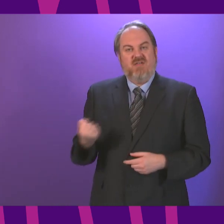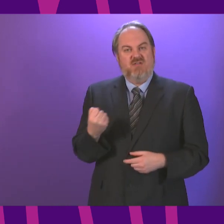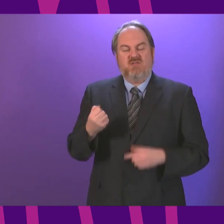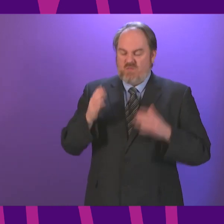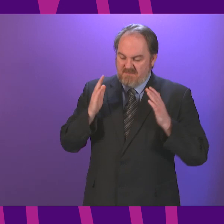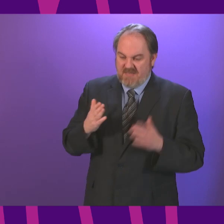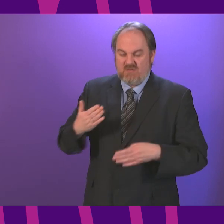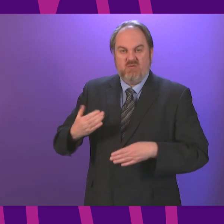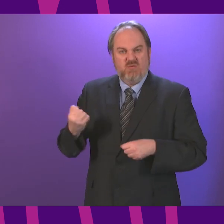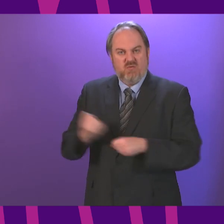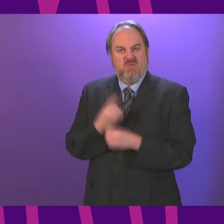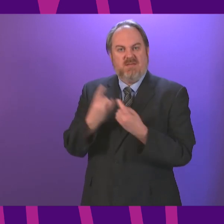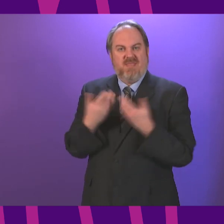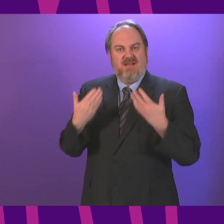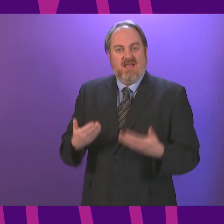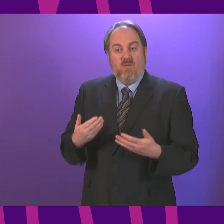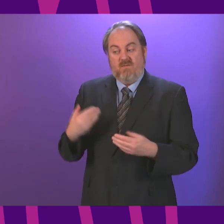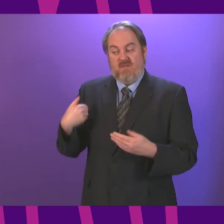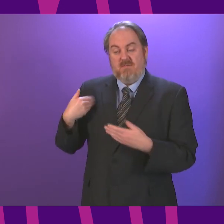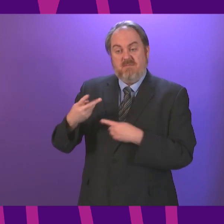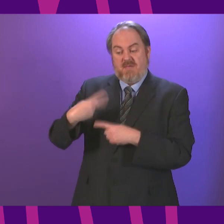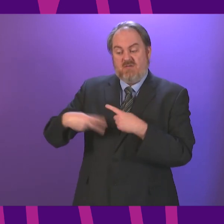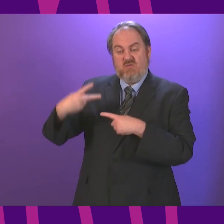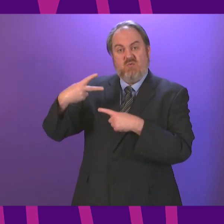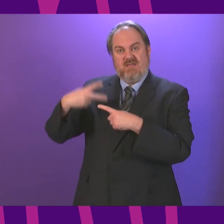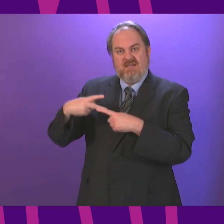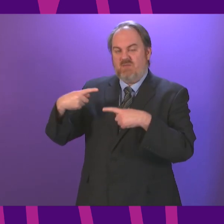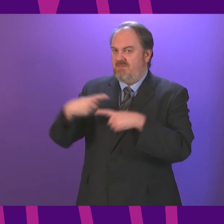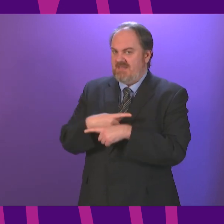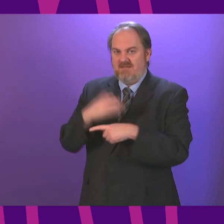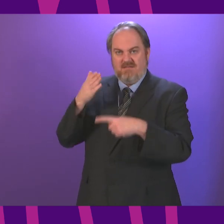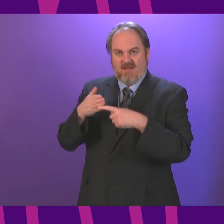For two years in a row, climate targets have been missed. Transport emission levels keep on rising.